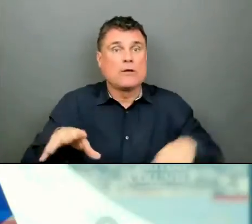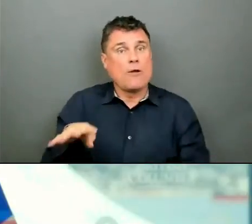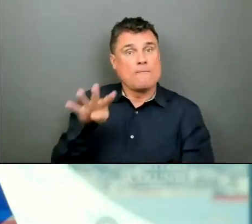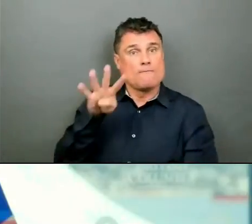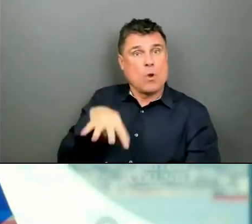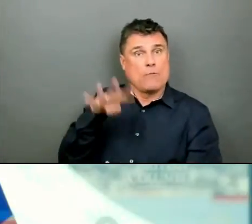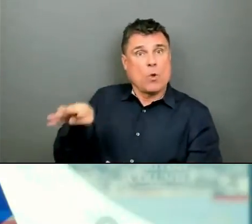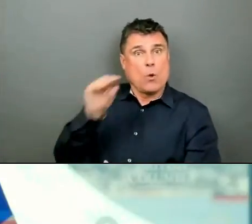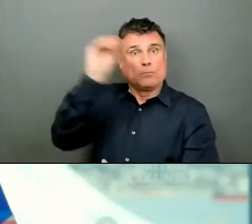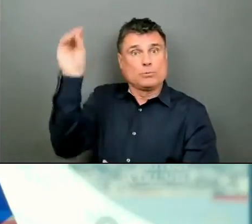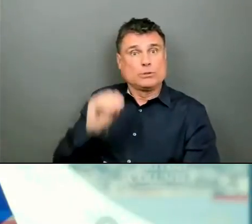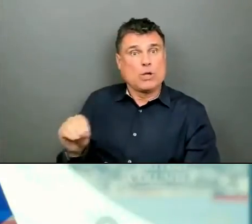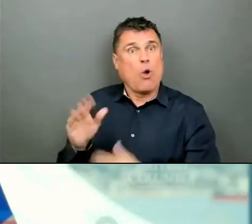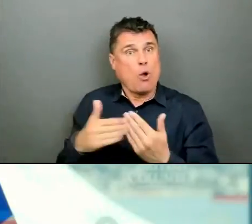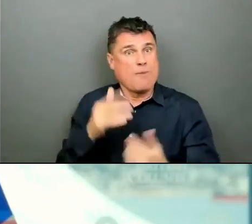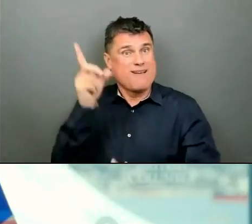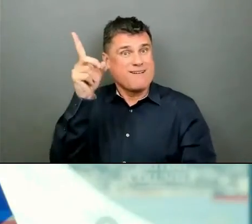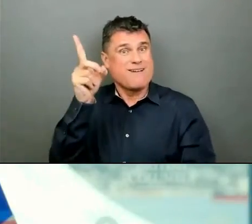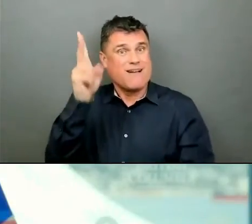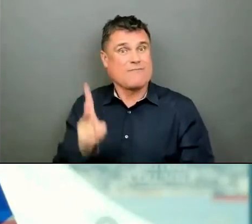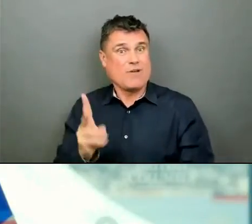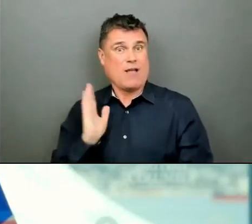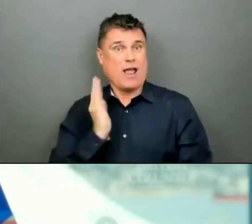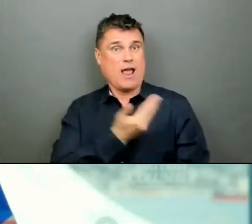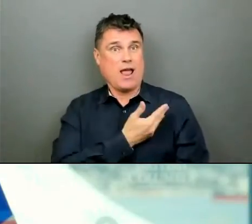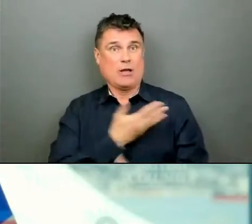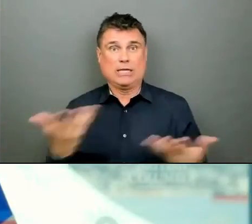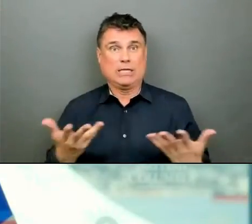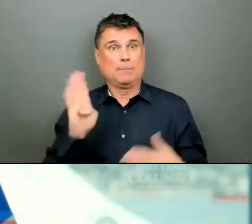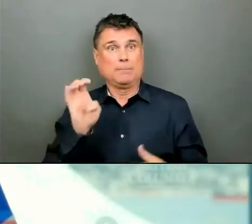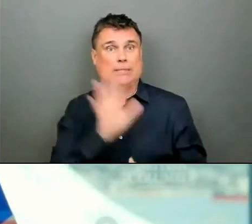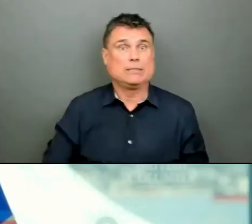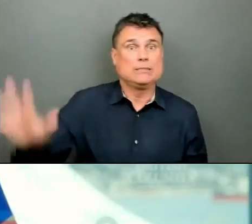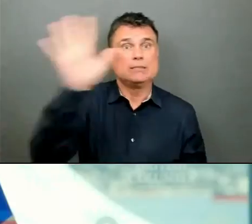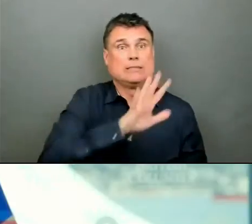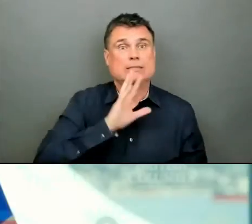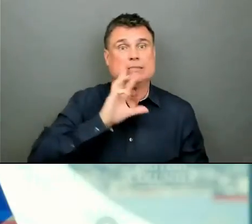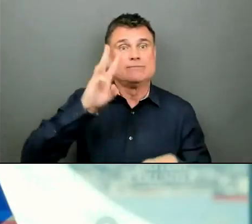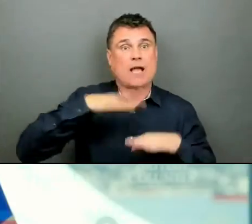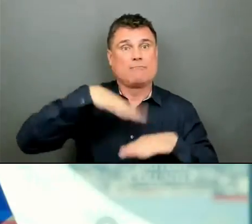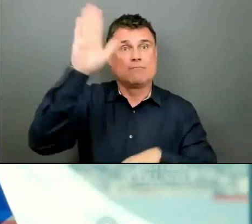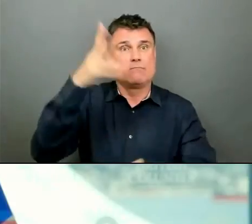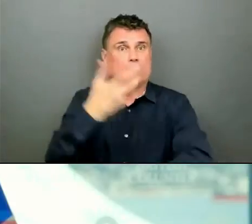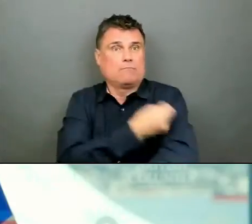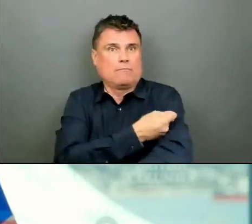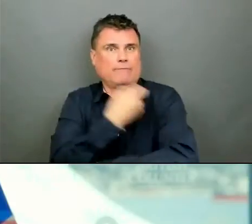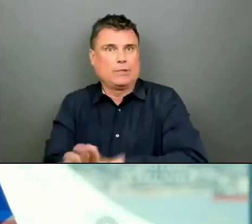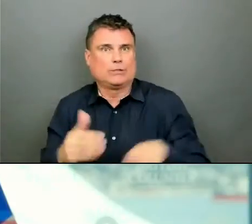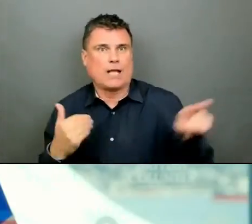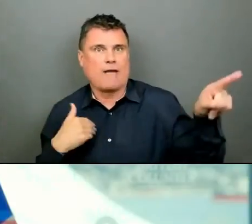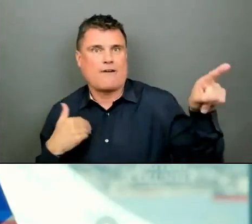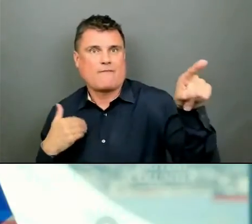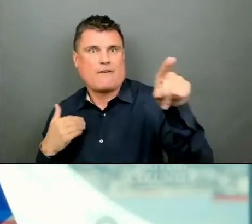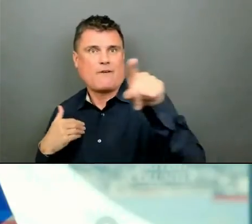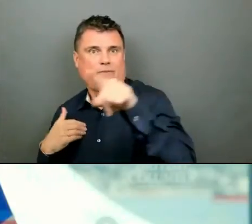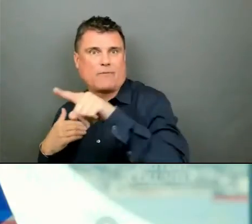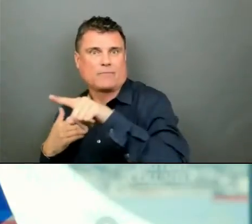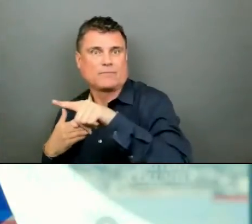over the age of 65 has VOOEF received a dose. Well over 80 percent of those over 80